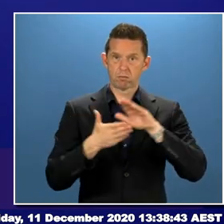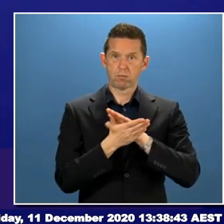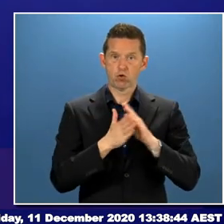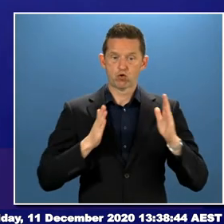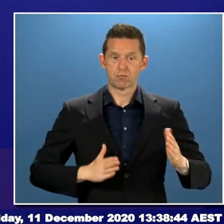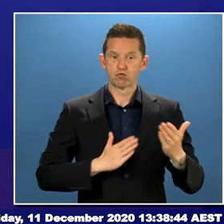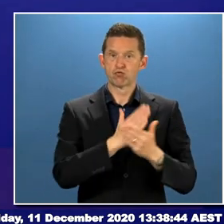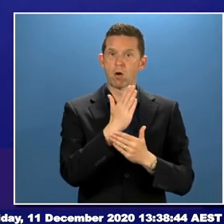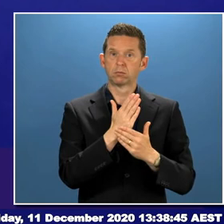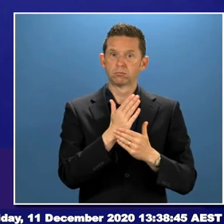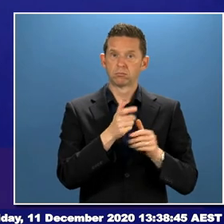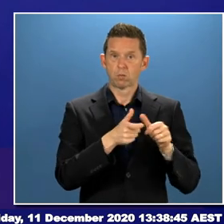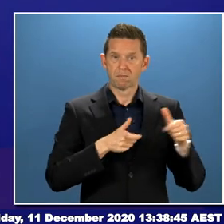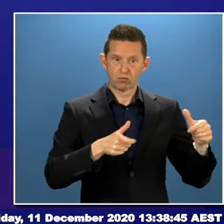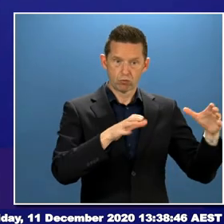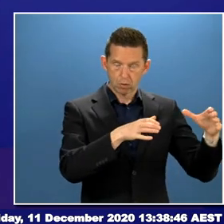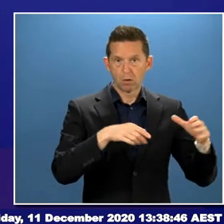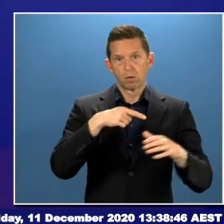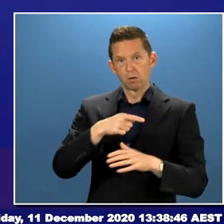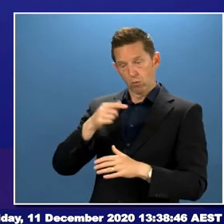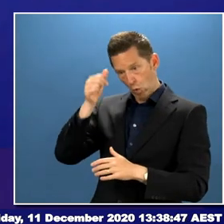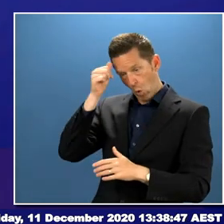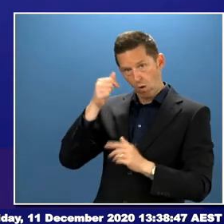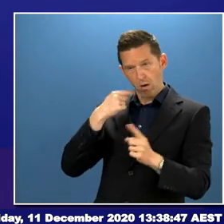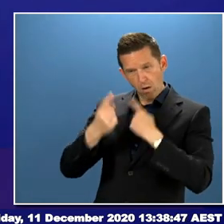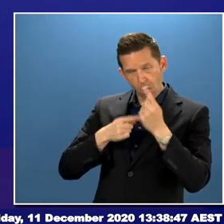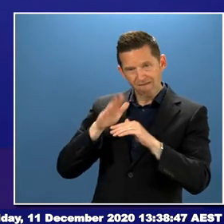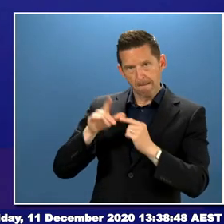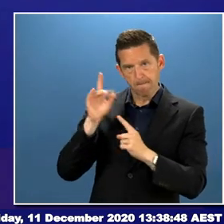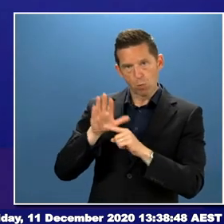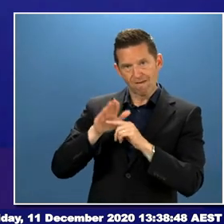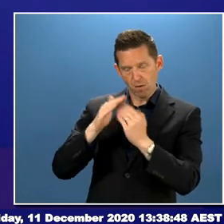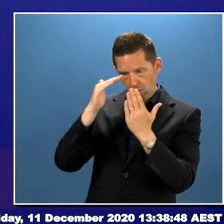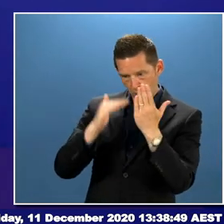of Article 27 and other provisions of the Convention in establishing in